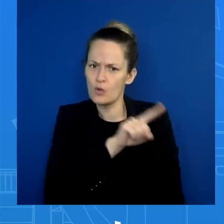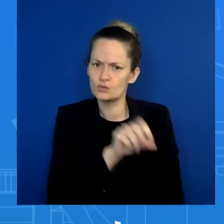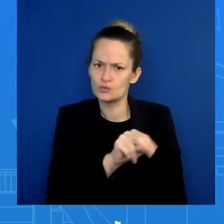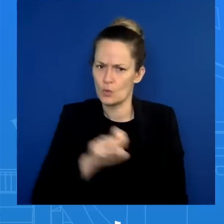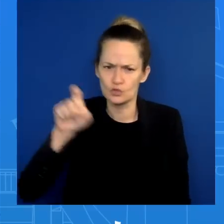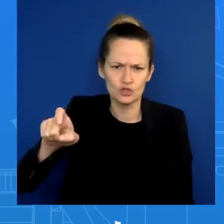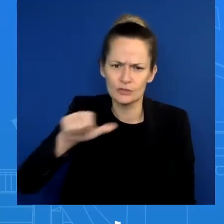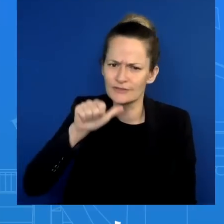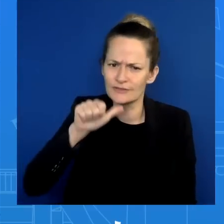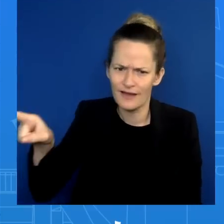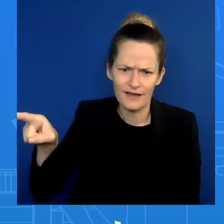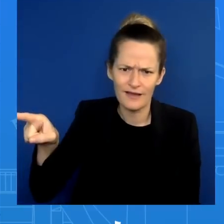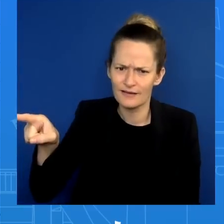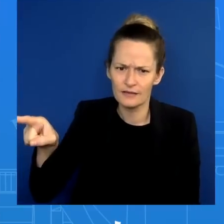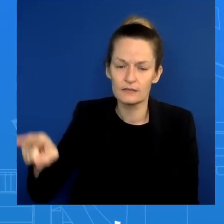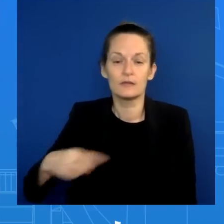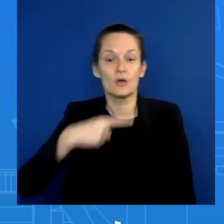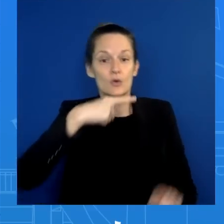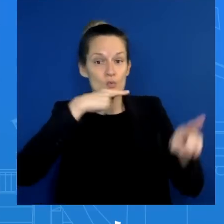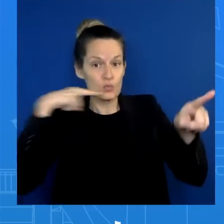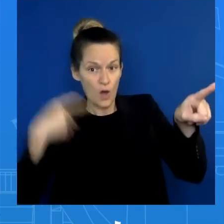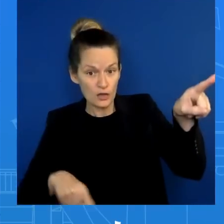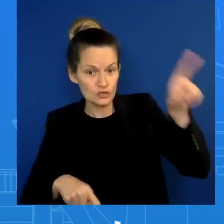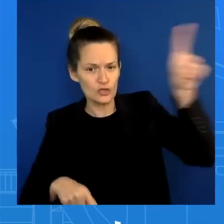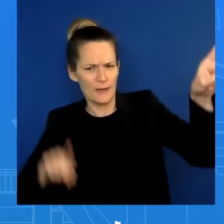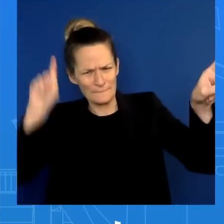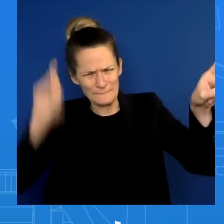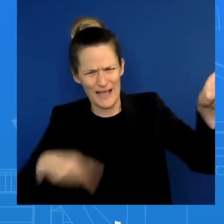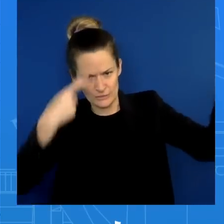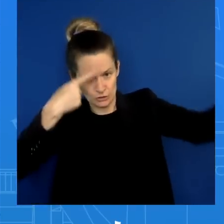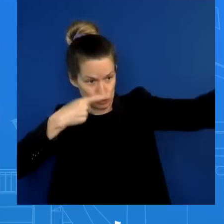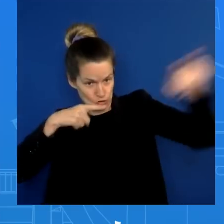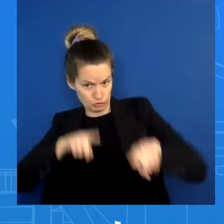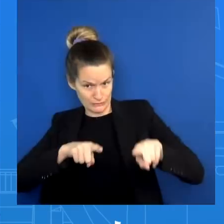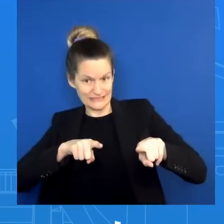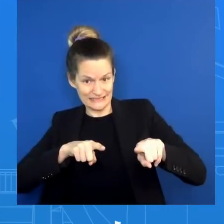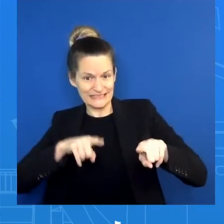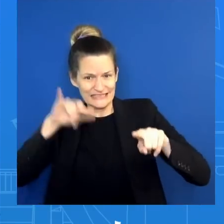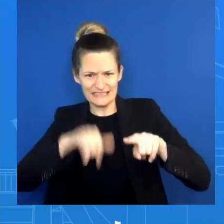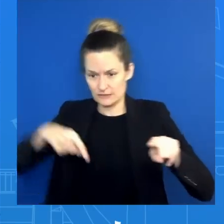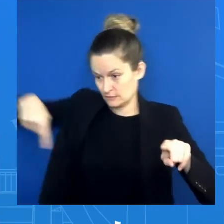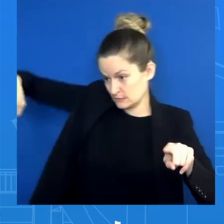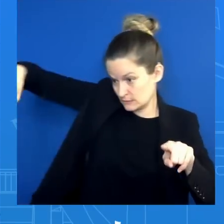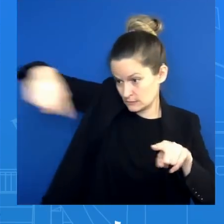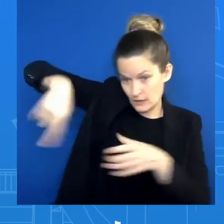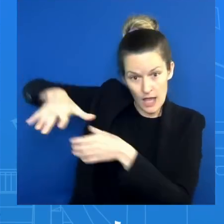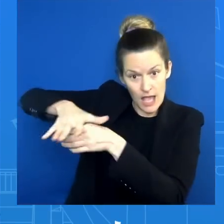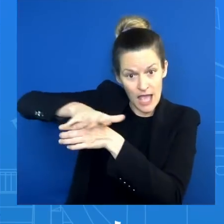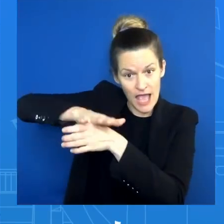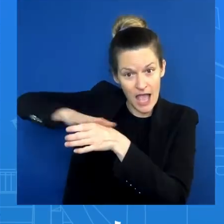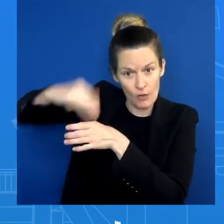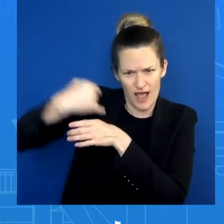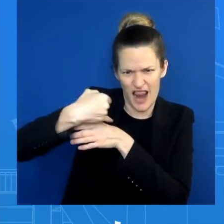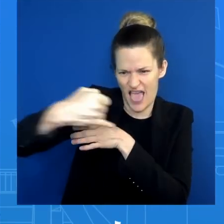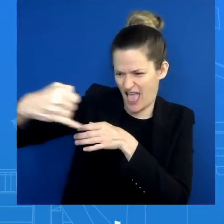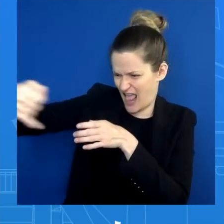to allow an International Atomic Energy Agency visit as soon as possible to check on the safety